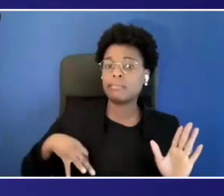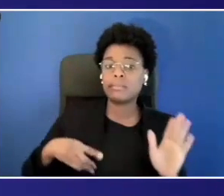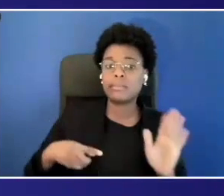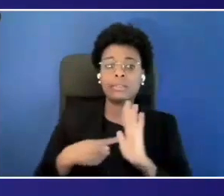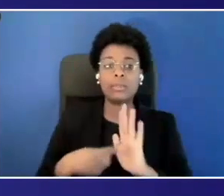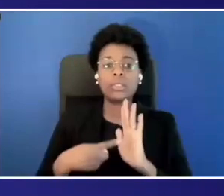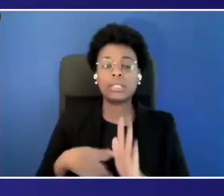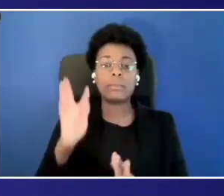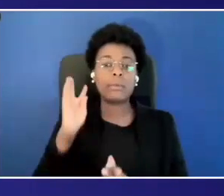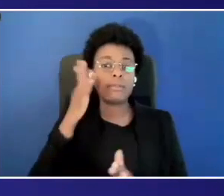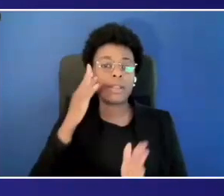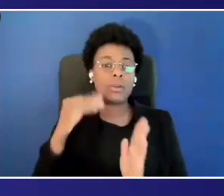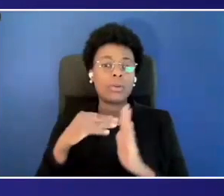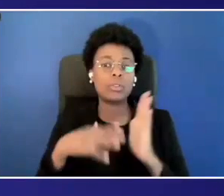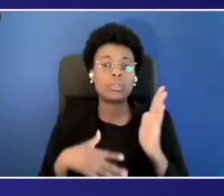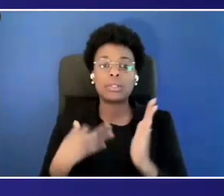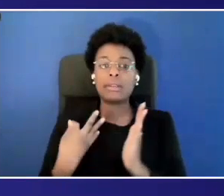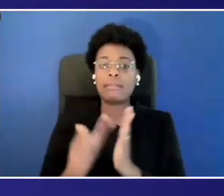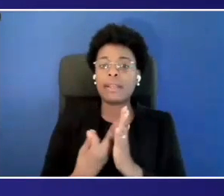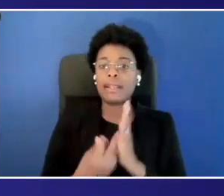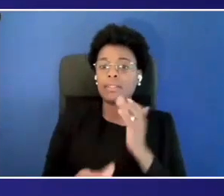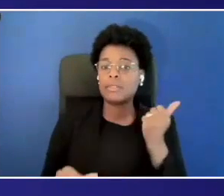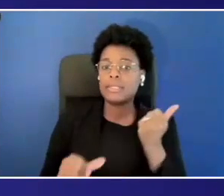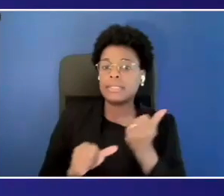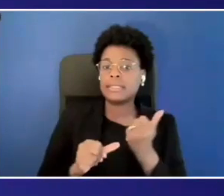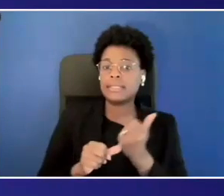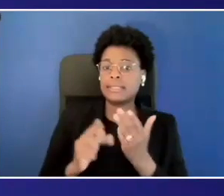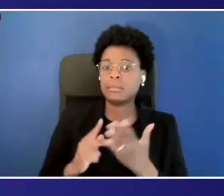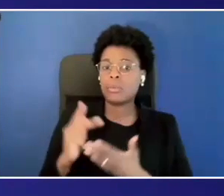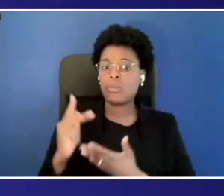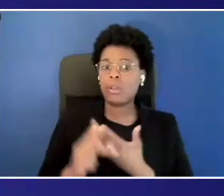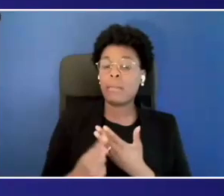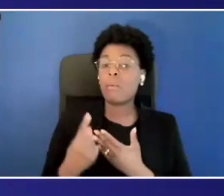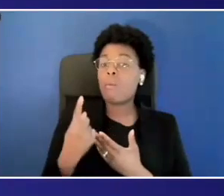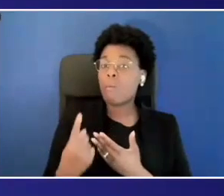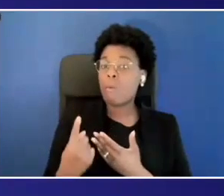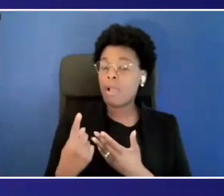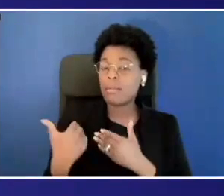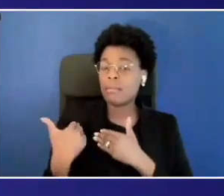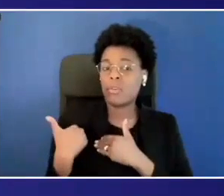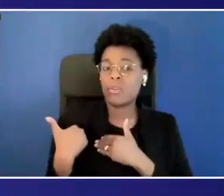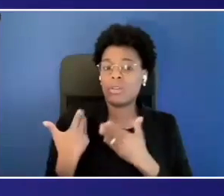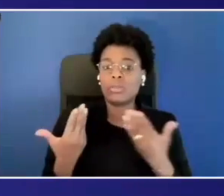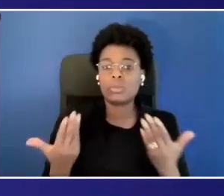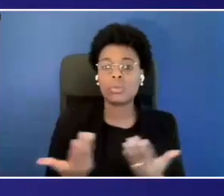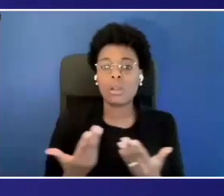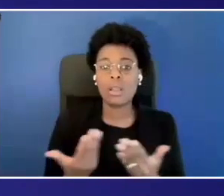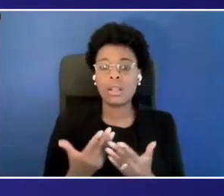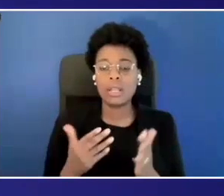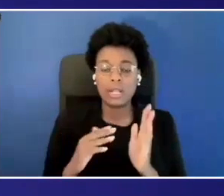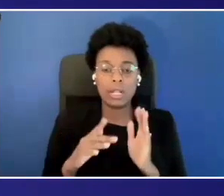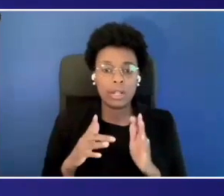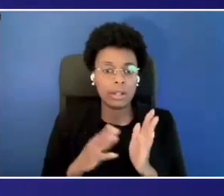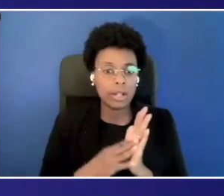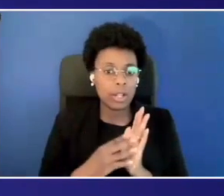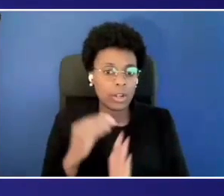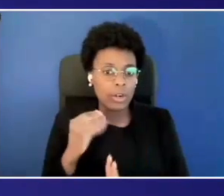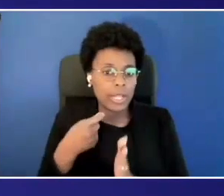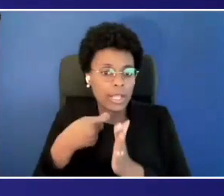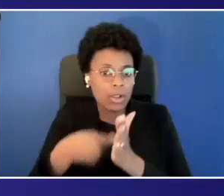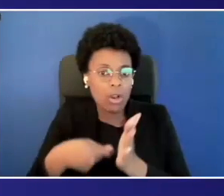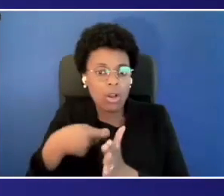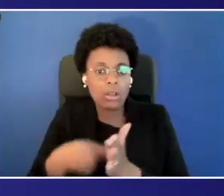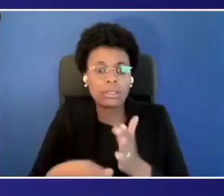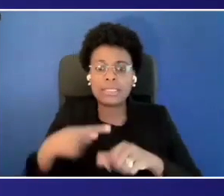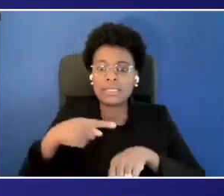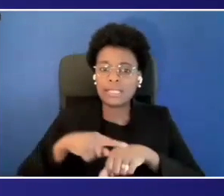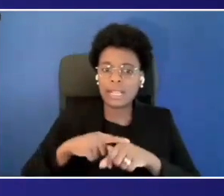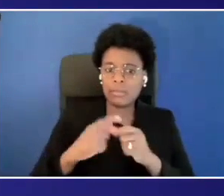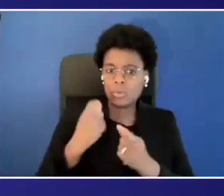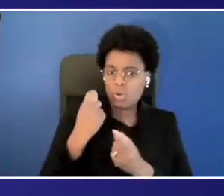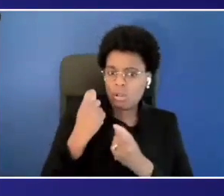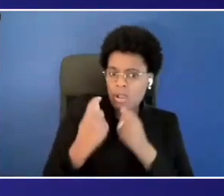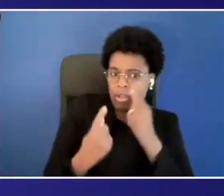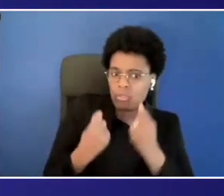Thisant programs. And one key burden is learning costs and the time and effort required to understand a policy, its benefits, eligibility, and how to apply.